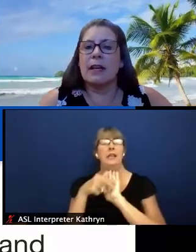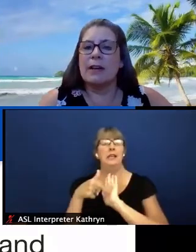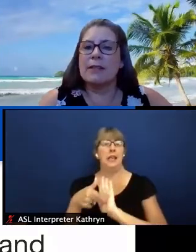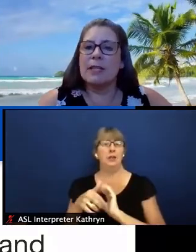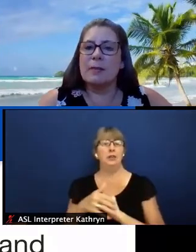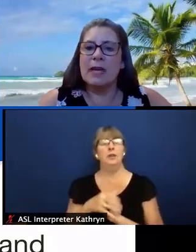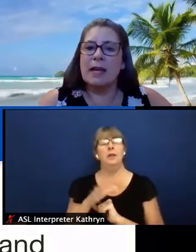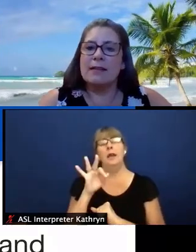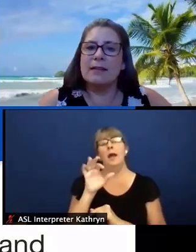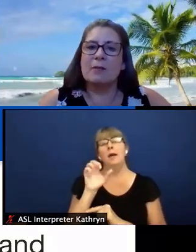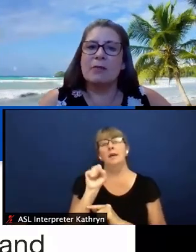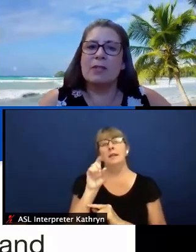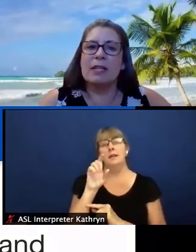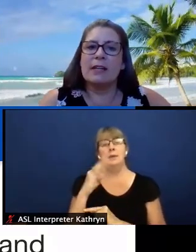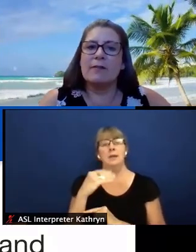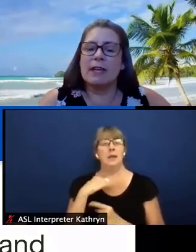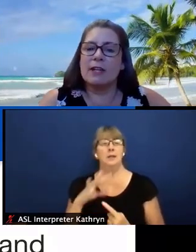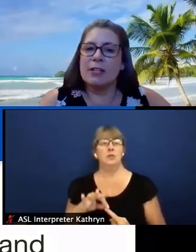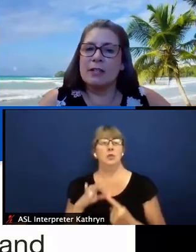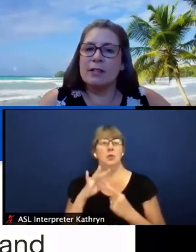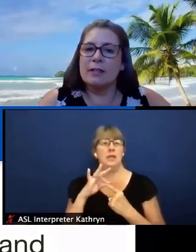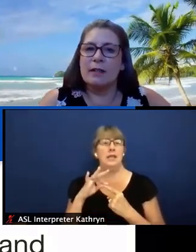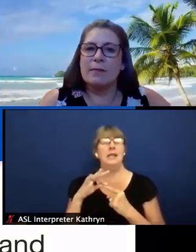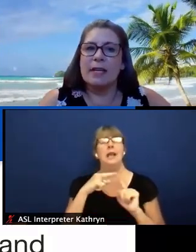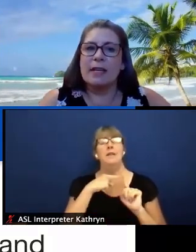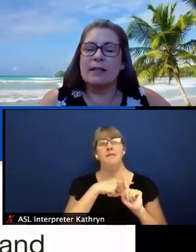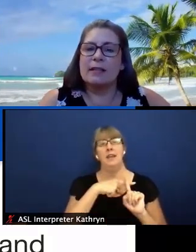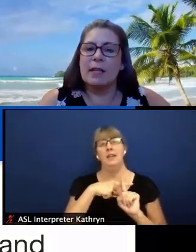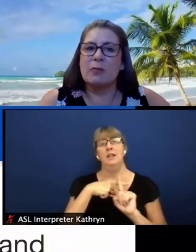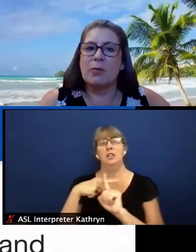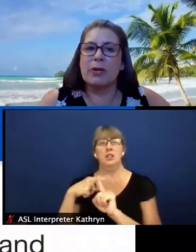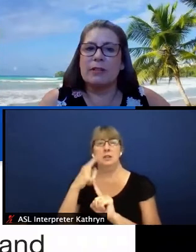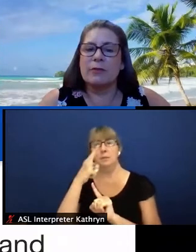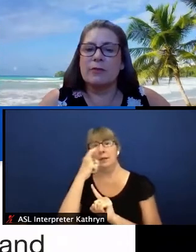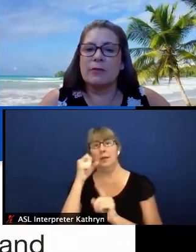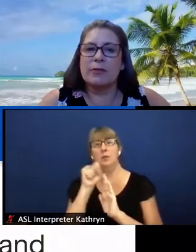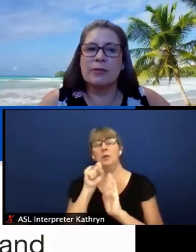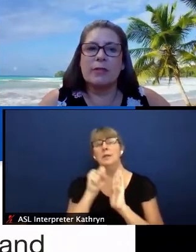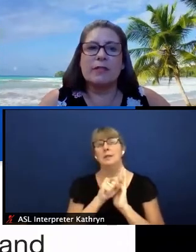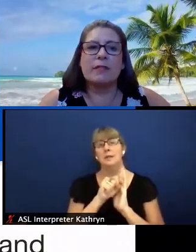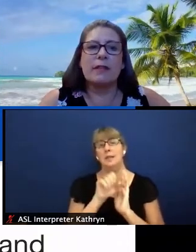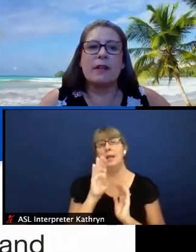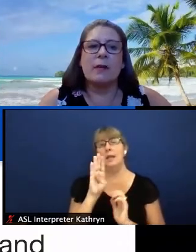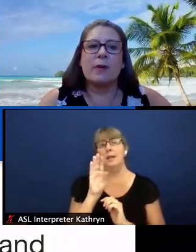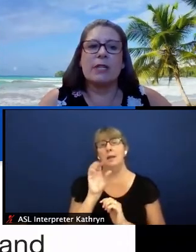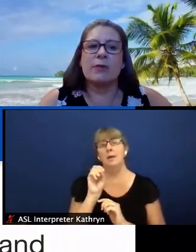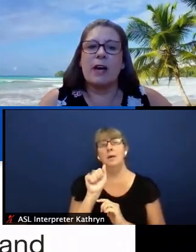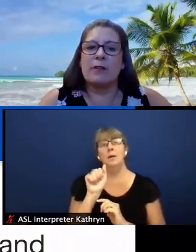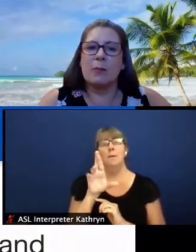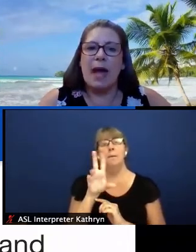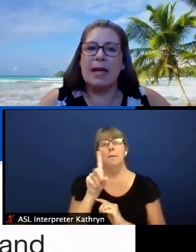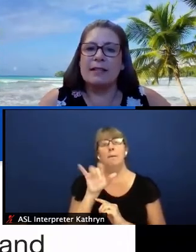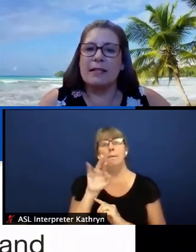FSDB has some unique advantages, being a state boarding school for students. We do have capacity